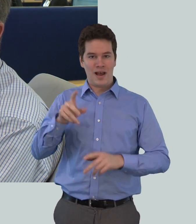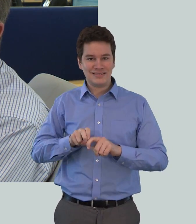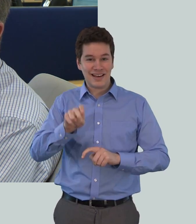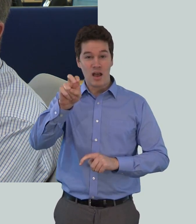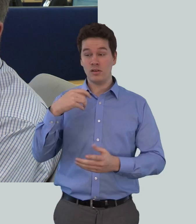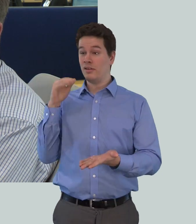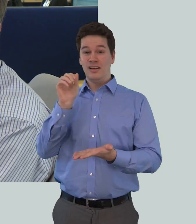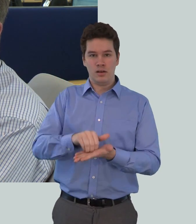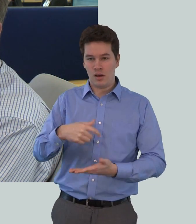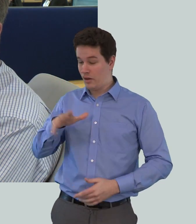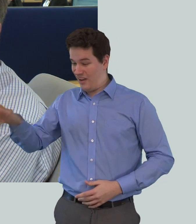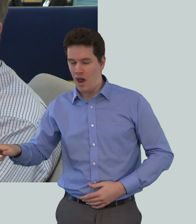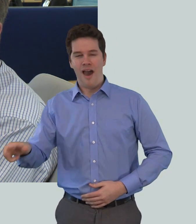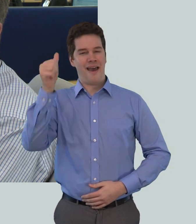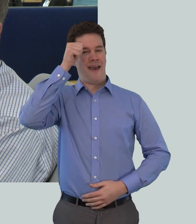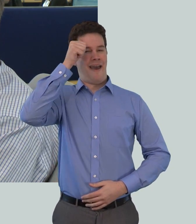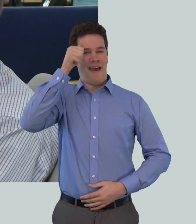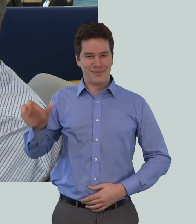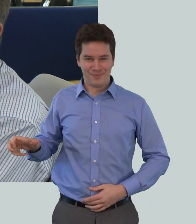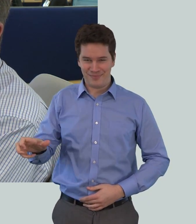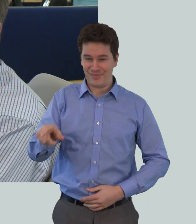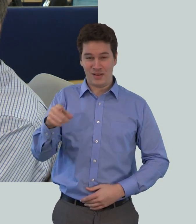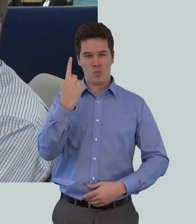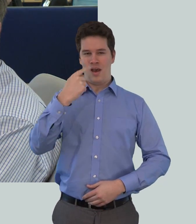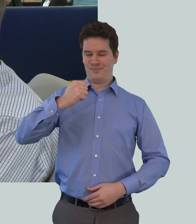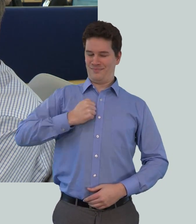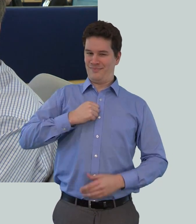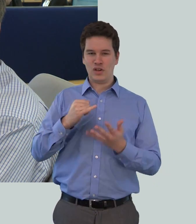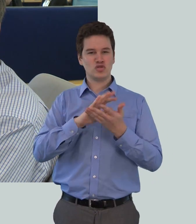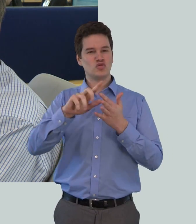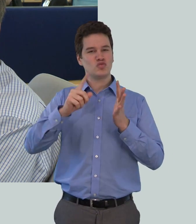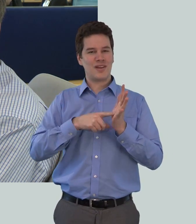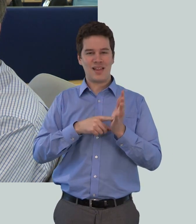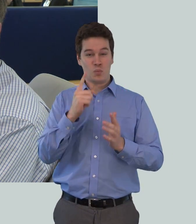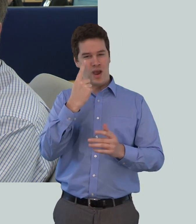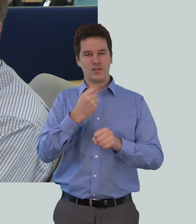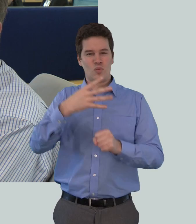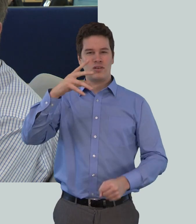so the handrail is the first thing I look for, so as you know, in Shell that’s one of our 12 golden rules.